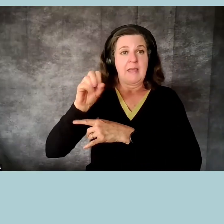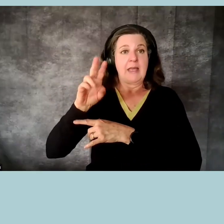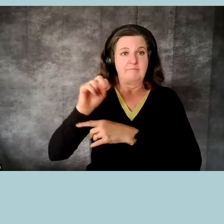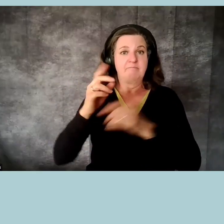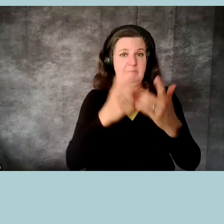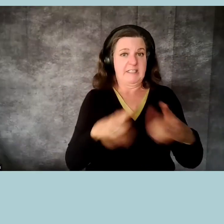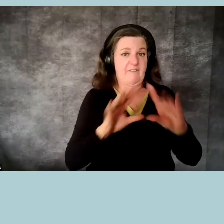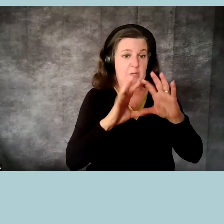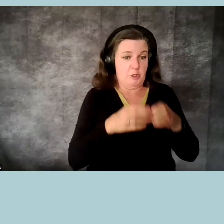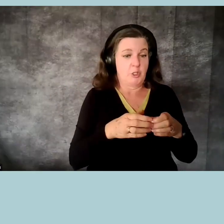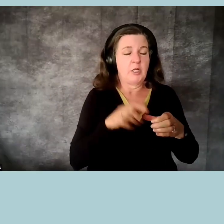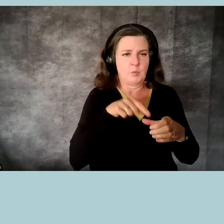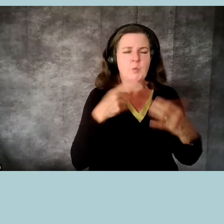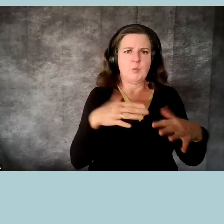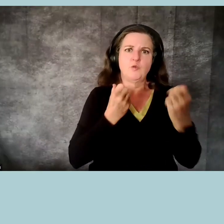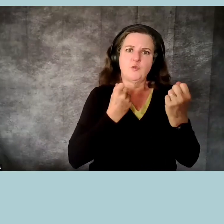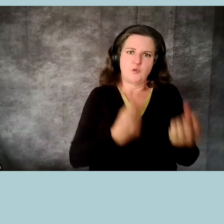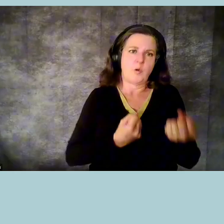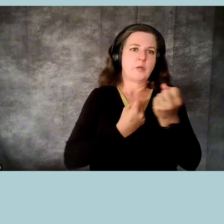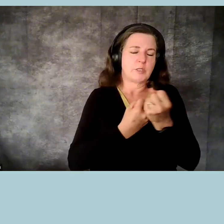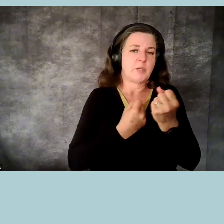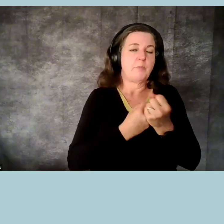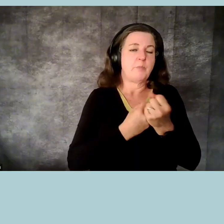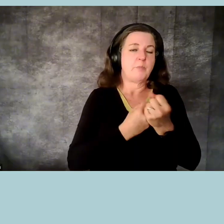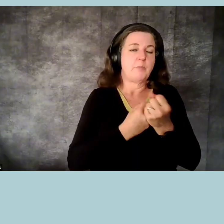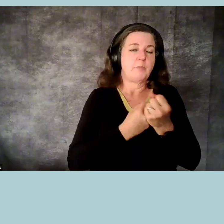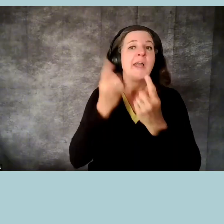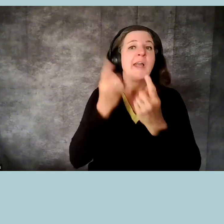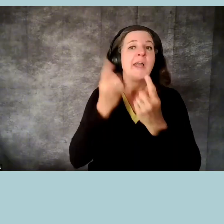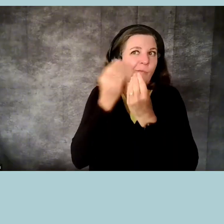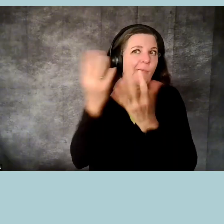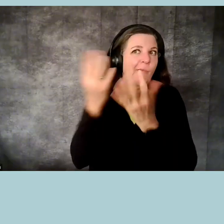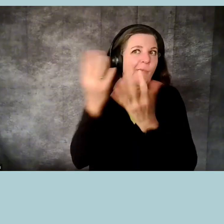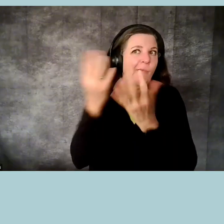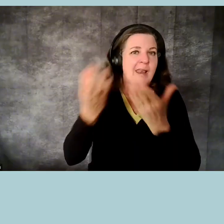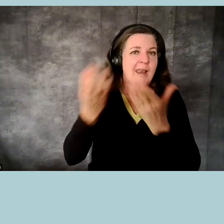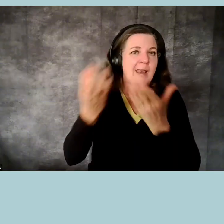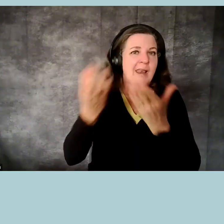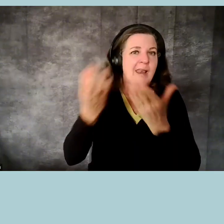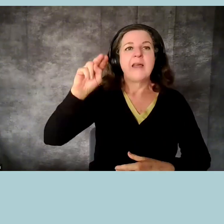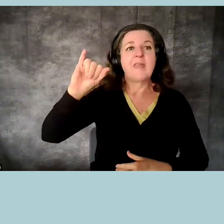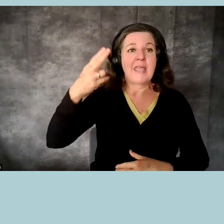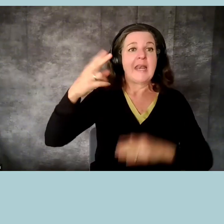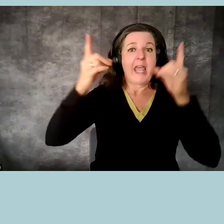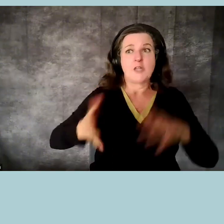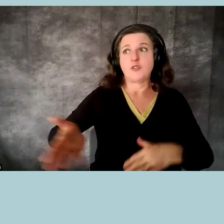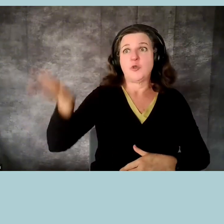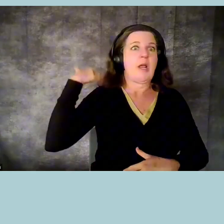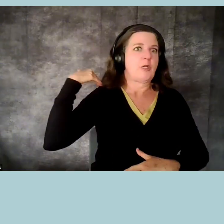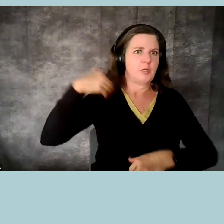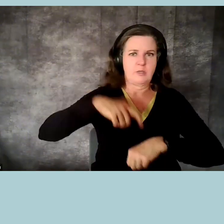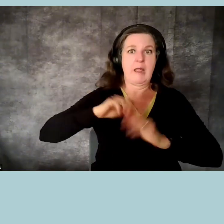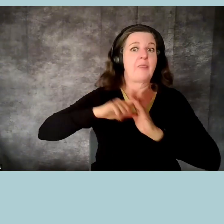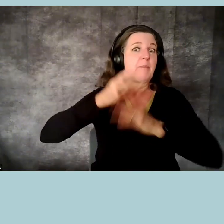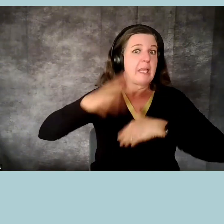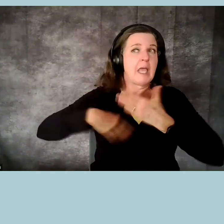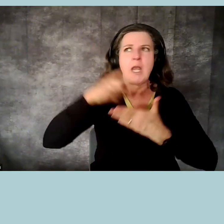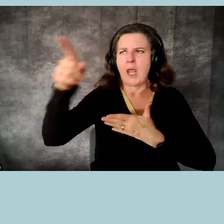Actually, when I briefed the NIH director a long time ago at the beginning of this process, he was extremely supportive and got it right away so we've had